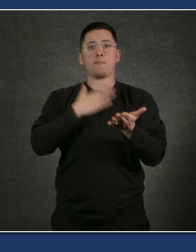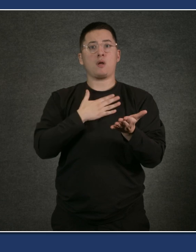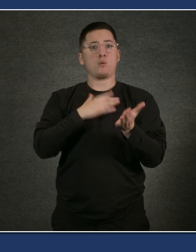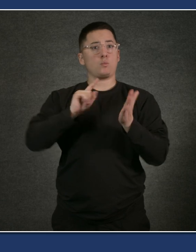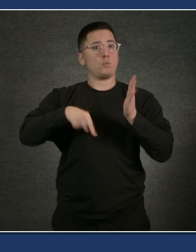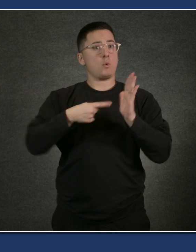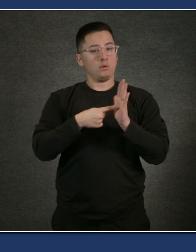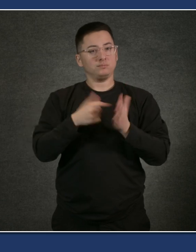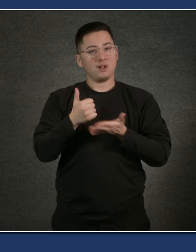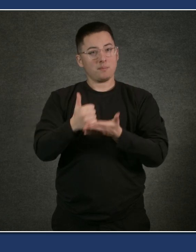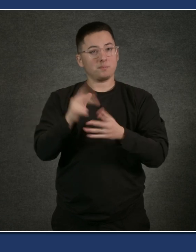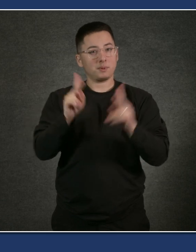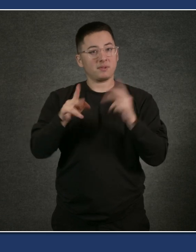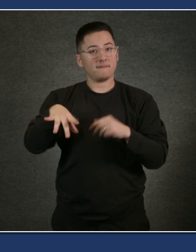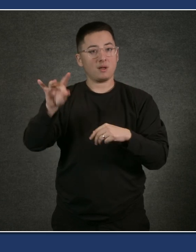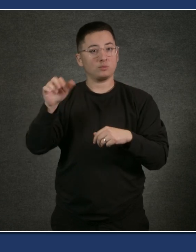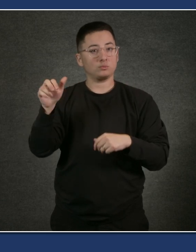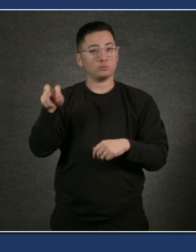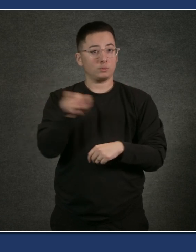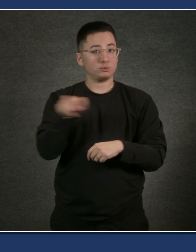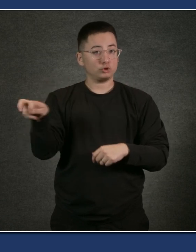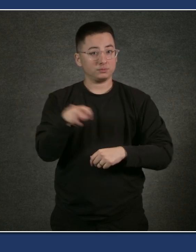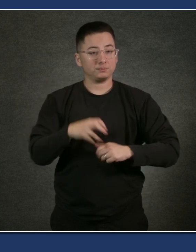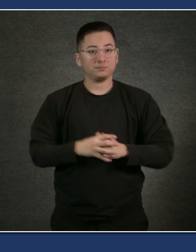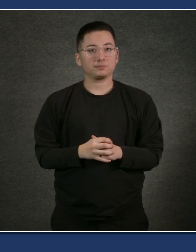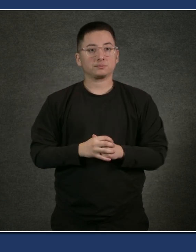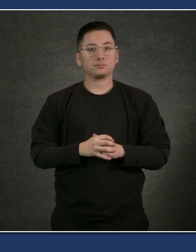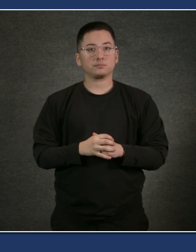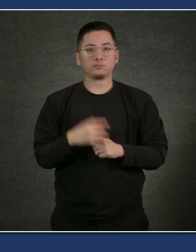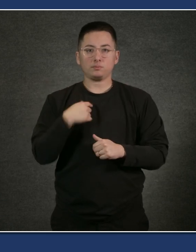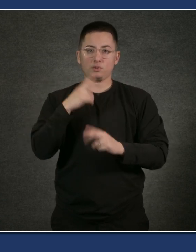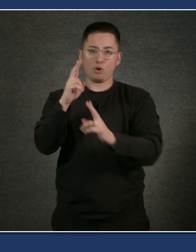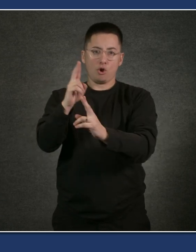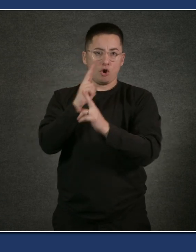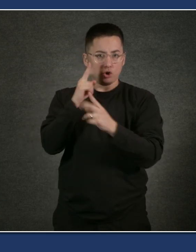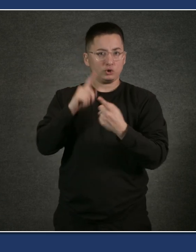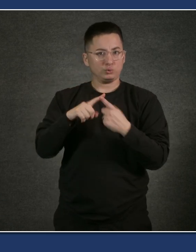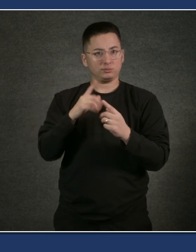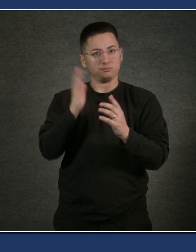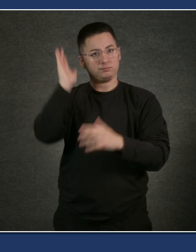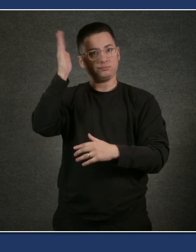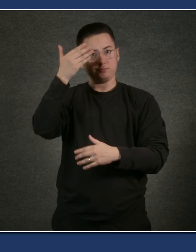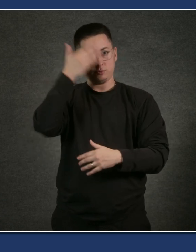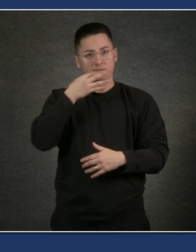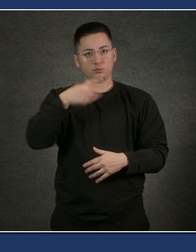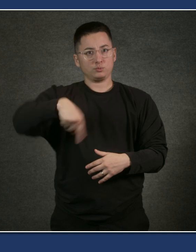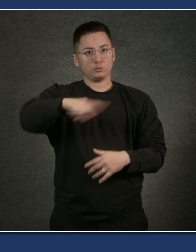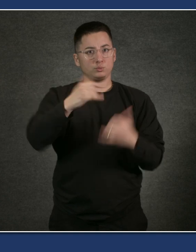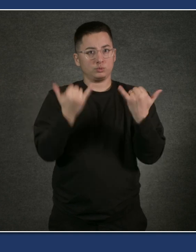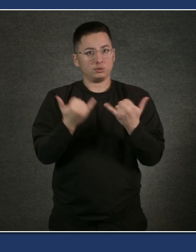A big part of what I do is help people find transportation. And I'm honored to speak to you today